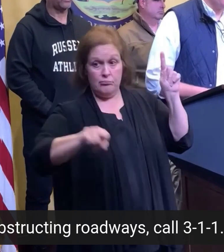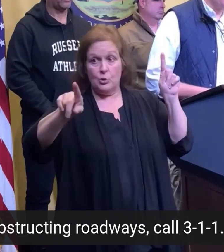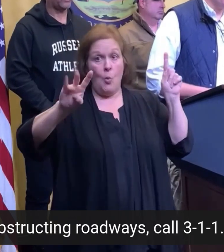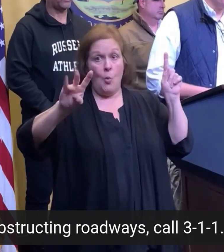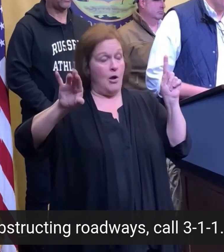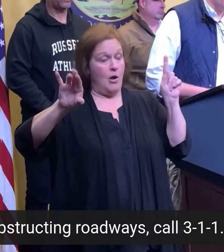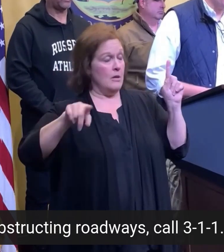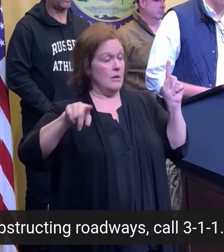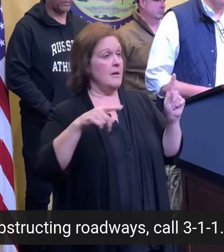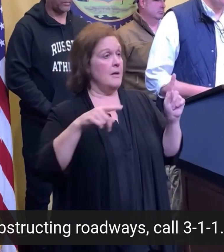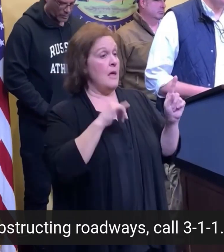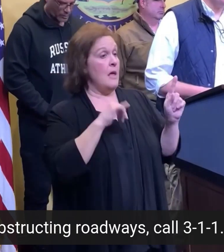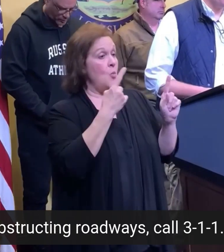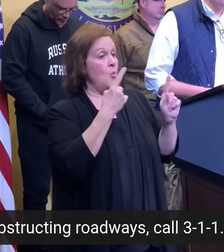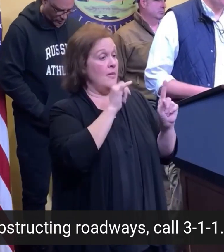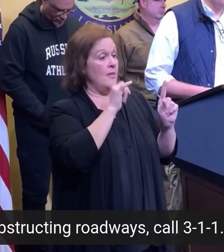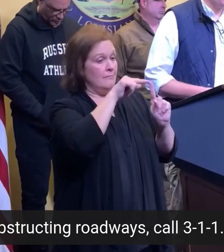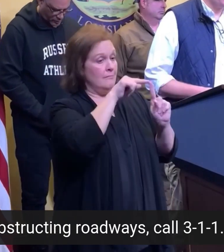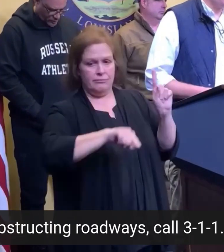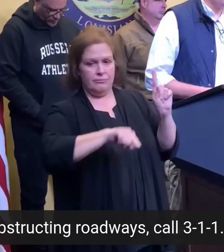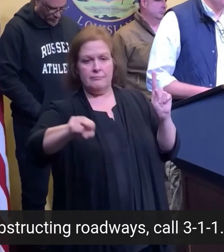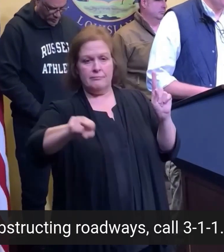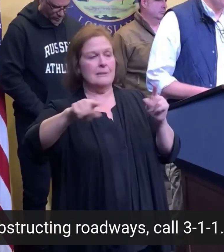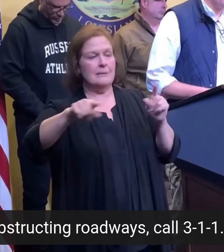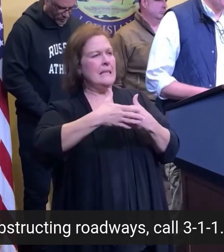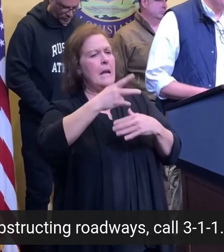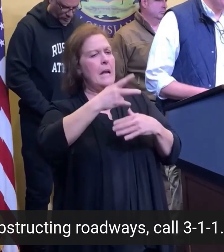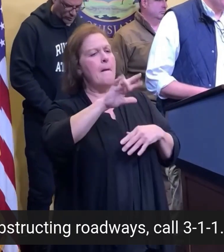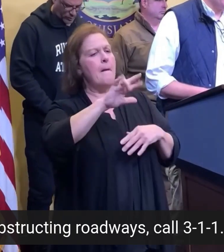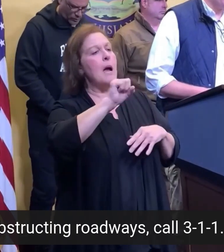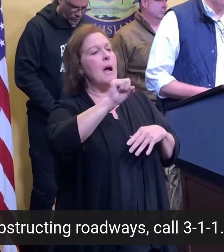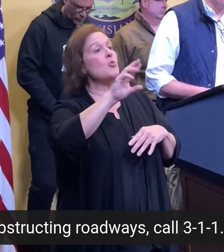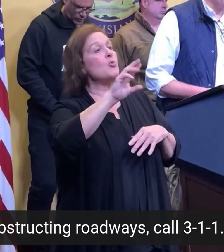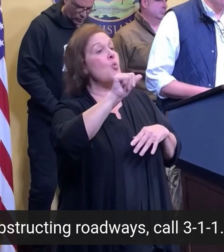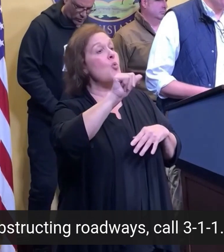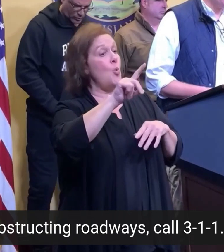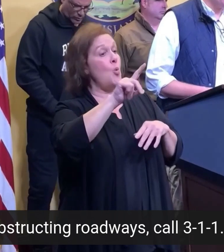including one that runs through the marsh near parish road in chalmette that diverts toward new